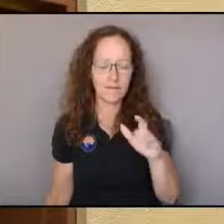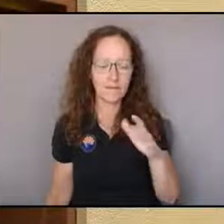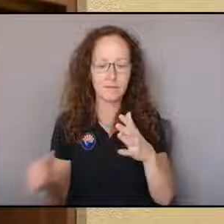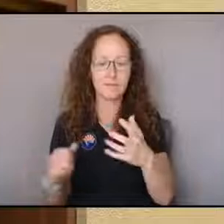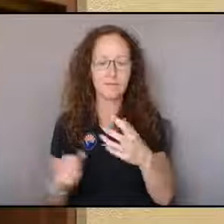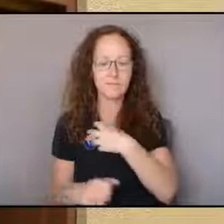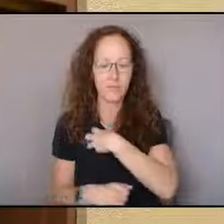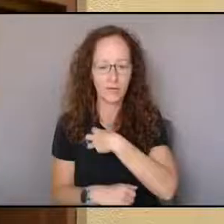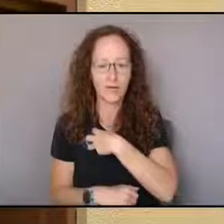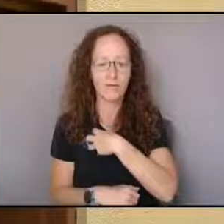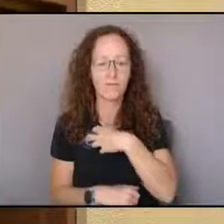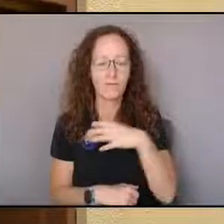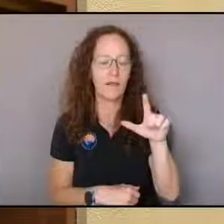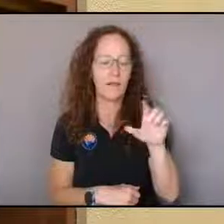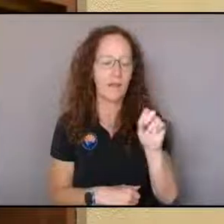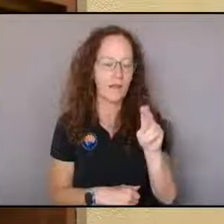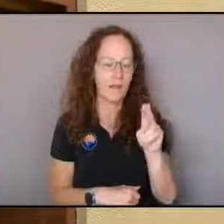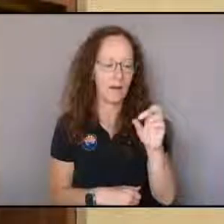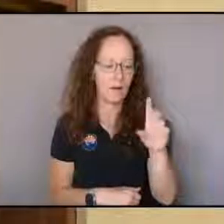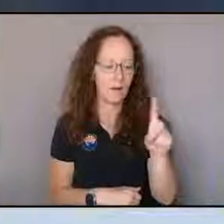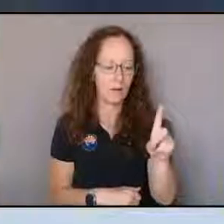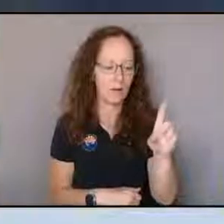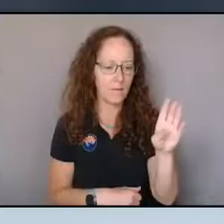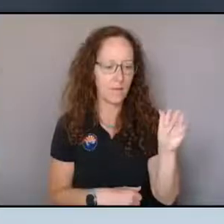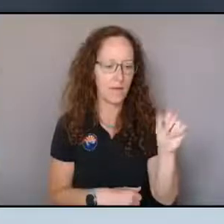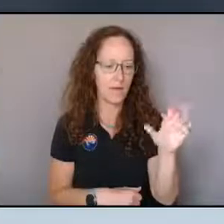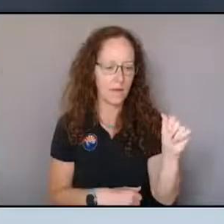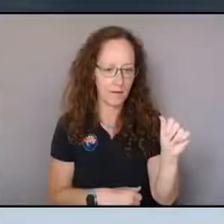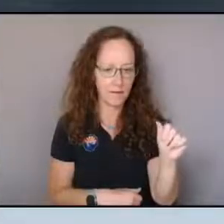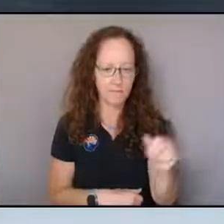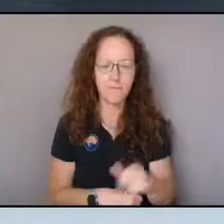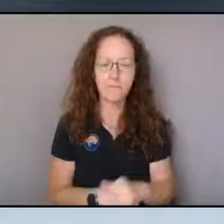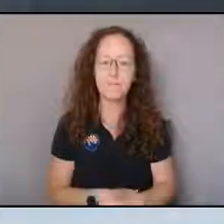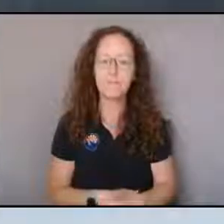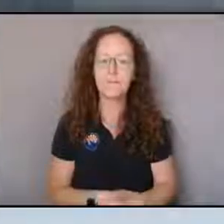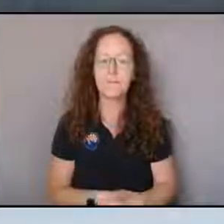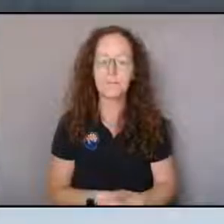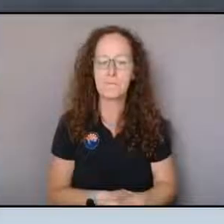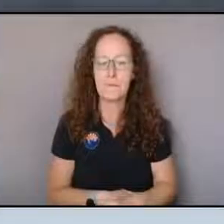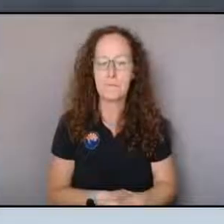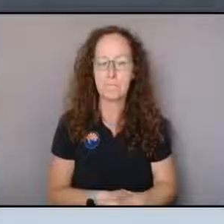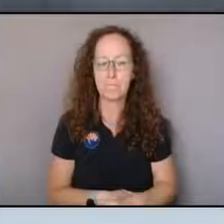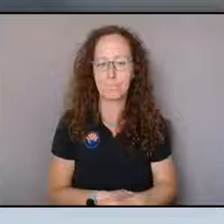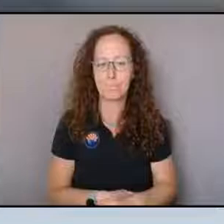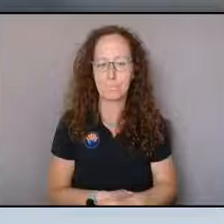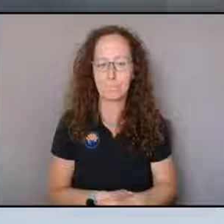AND NOW WE'LL TURN IT OVER TO COLFAX COUNTY SHERIFF,